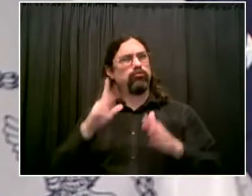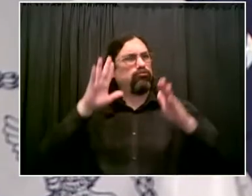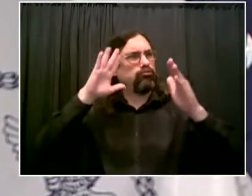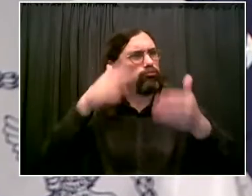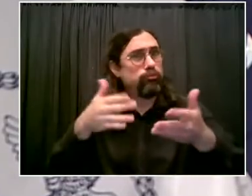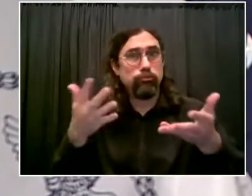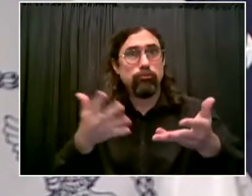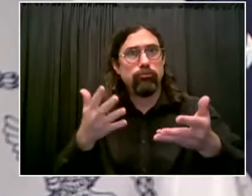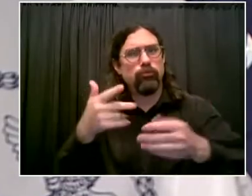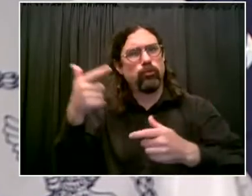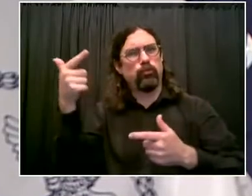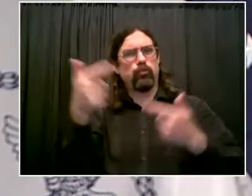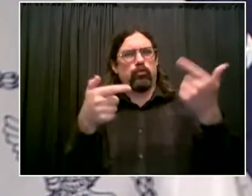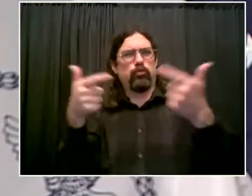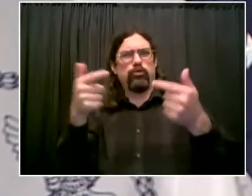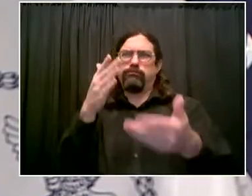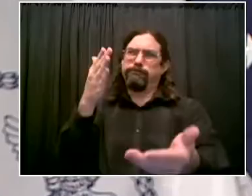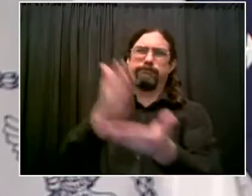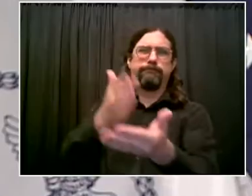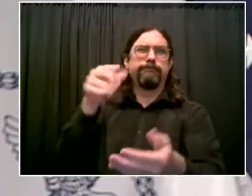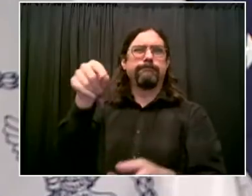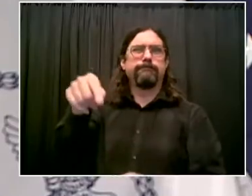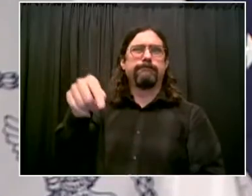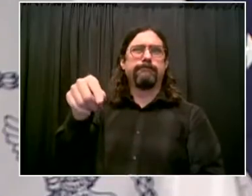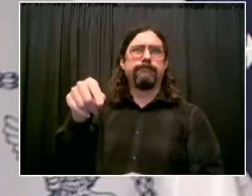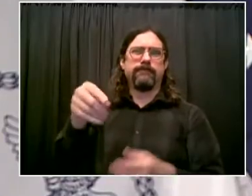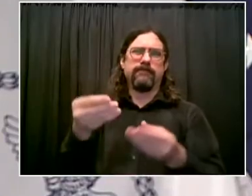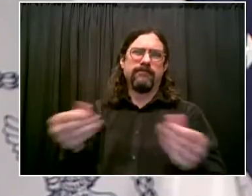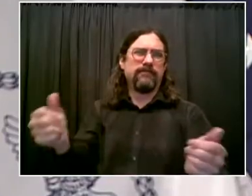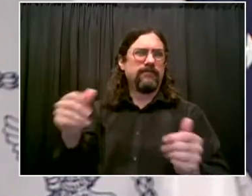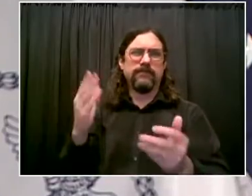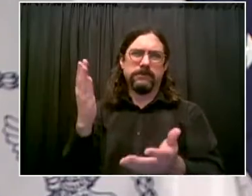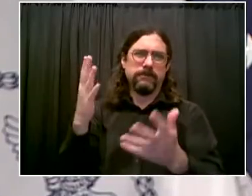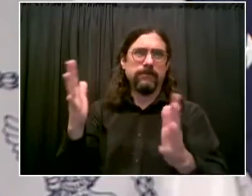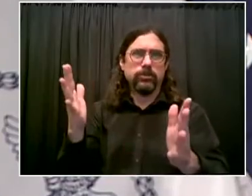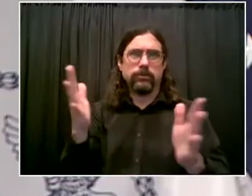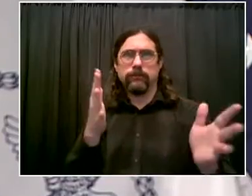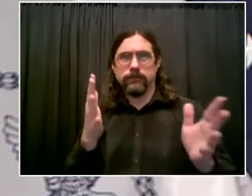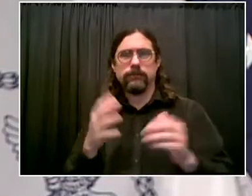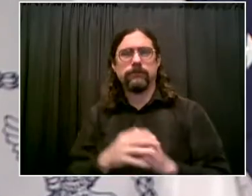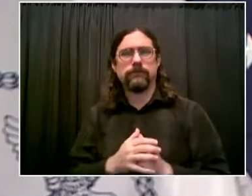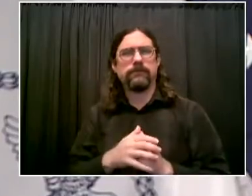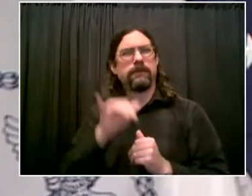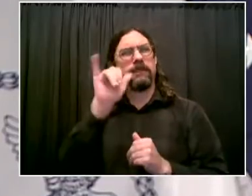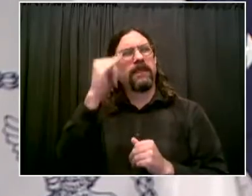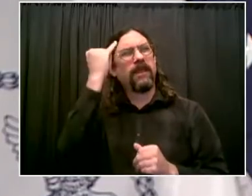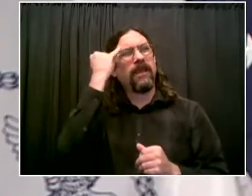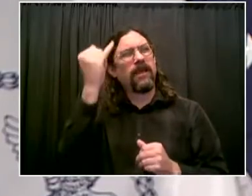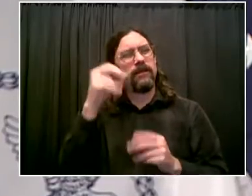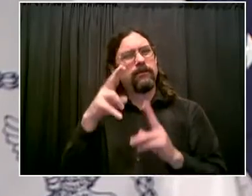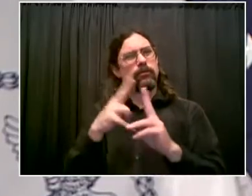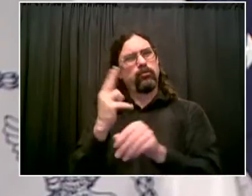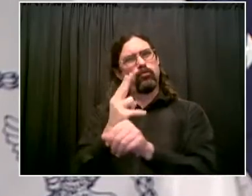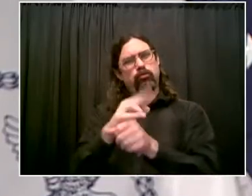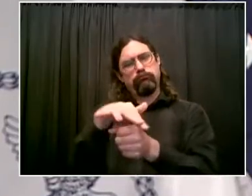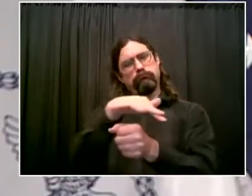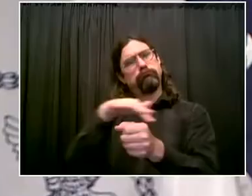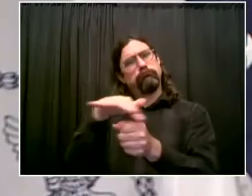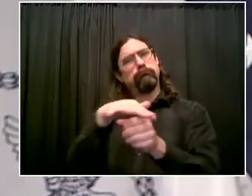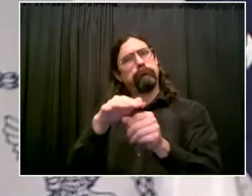SHOW SU THAT IT MATTERS AND IT WORKS AND WE